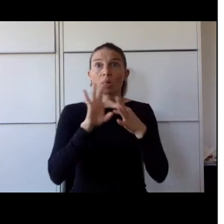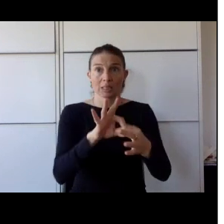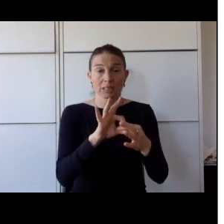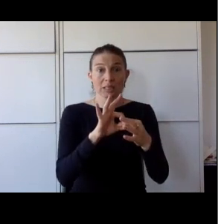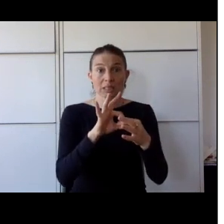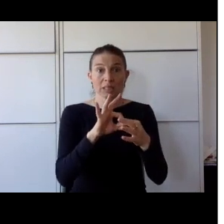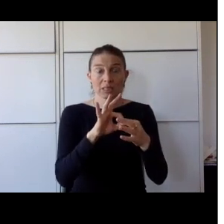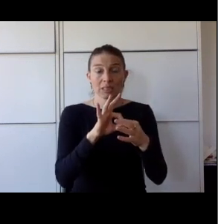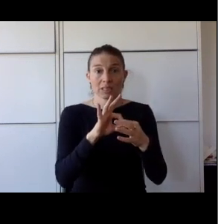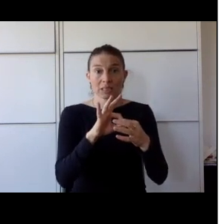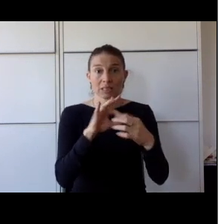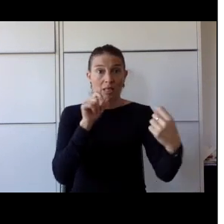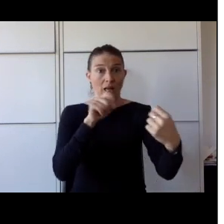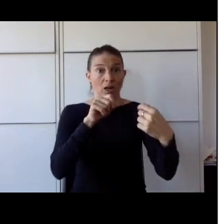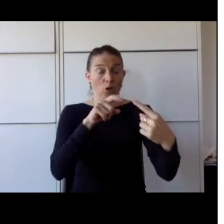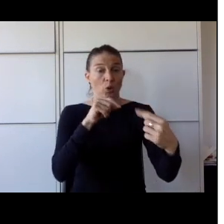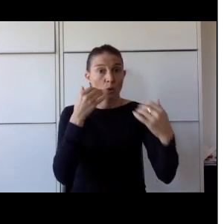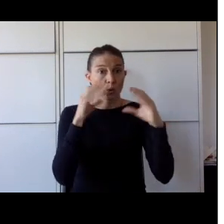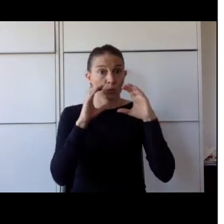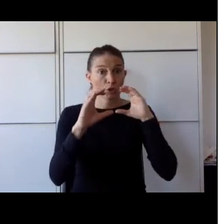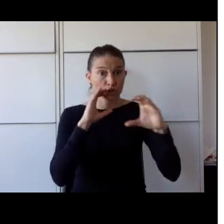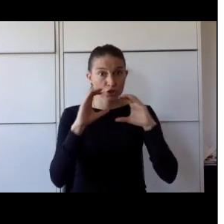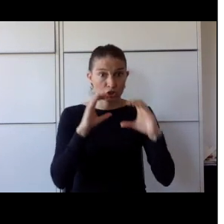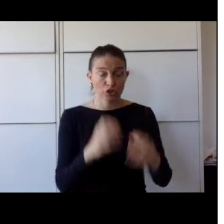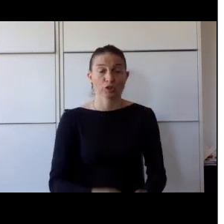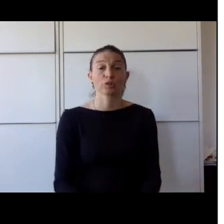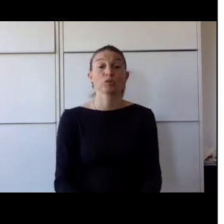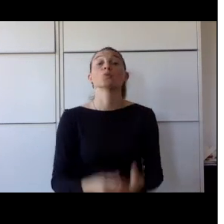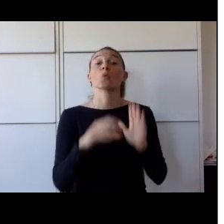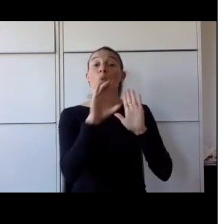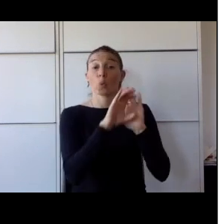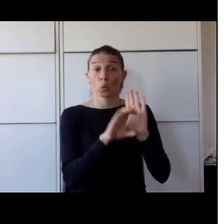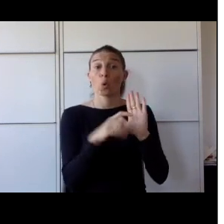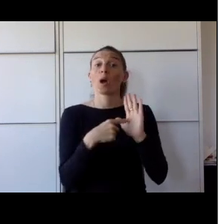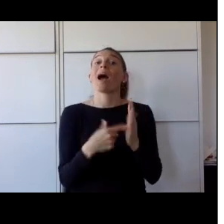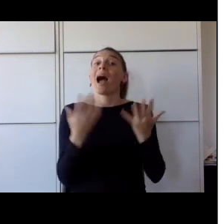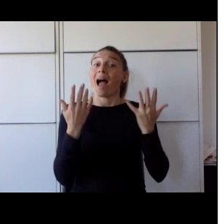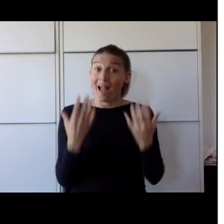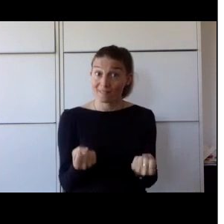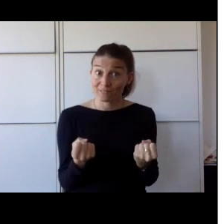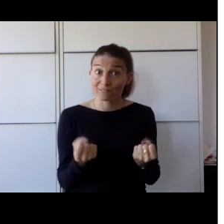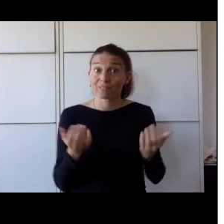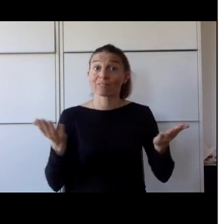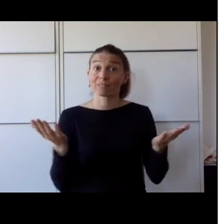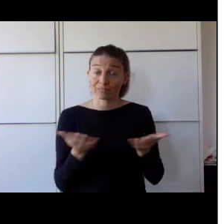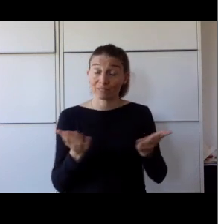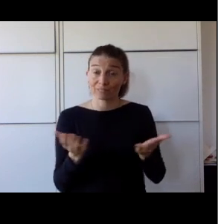First I'll talk about what the Code already ensures. The Code obliges that countries ensure that everyone